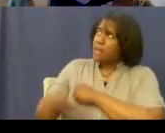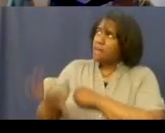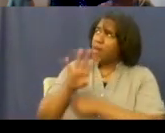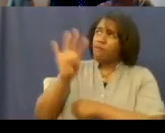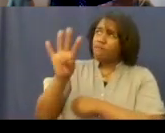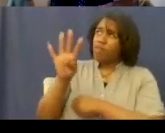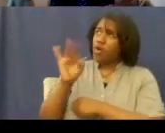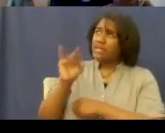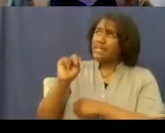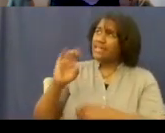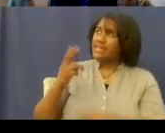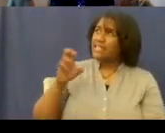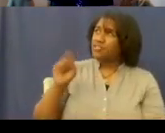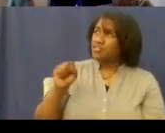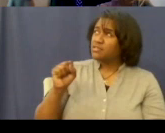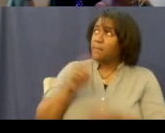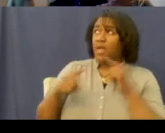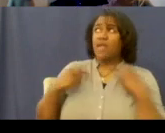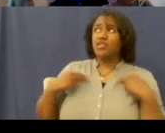But humans are very tall,